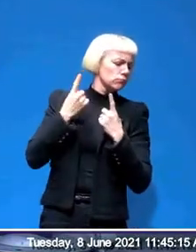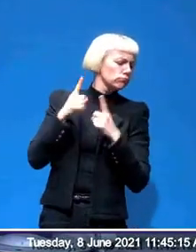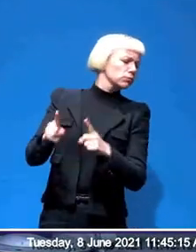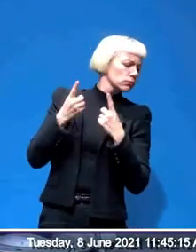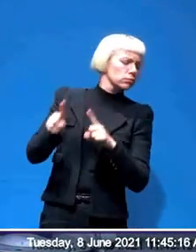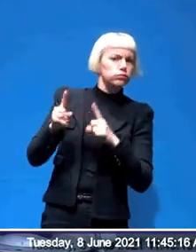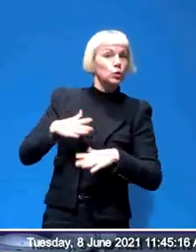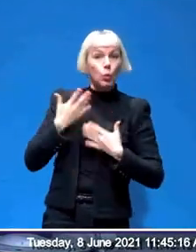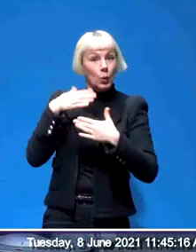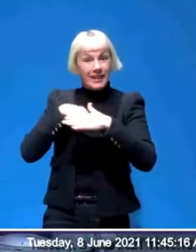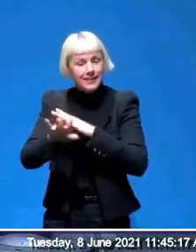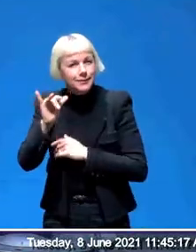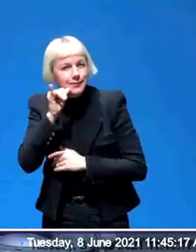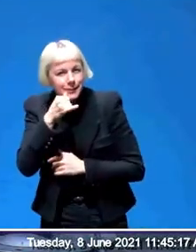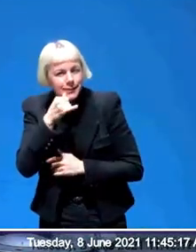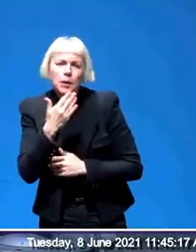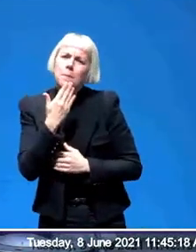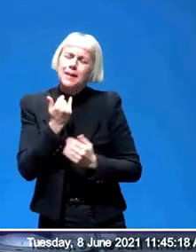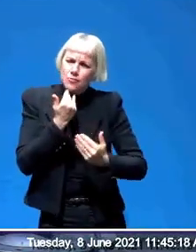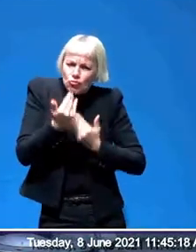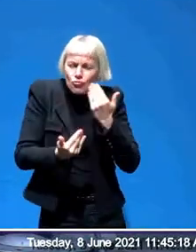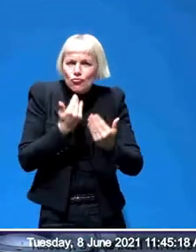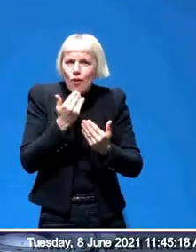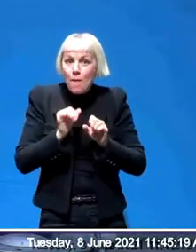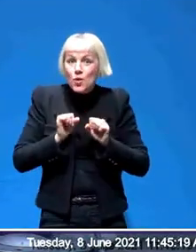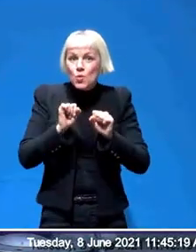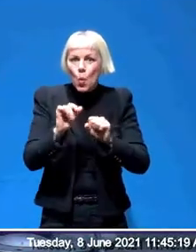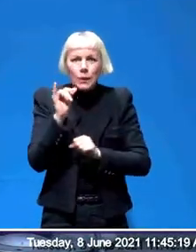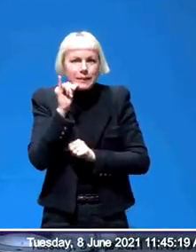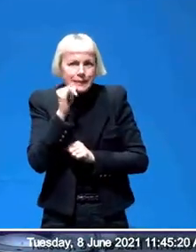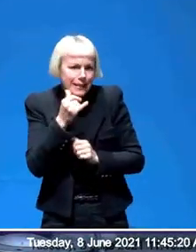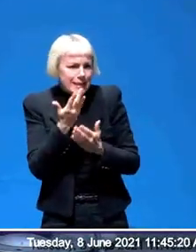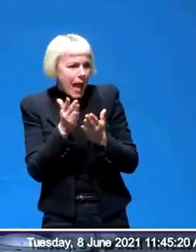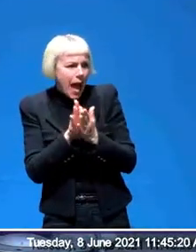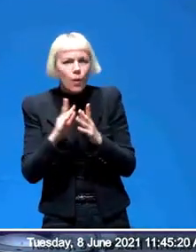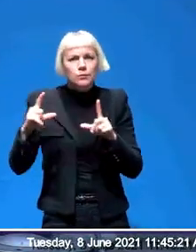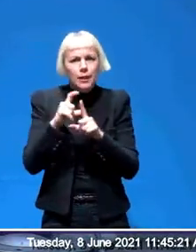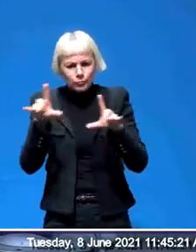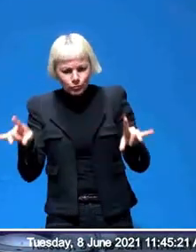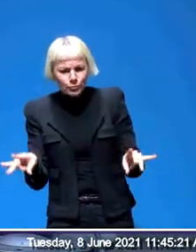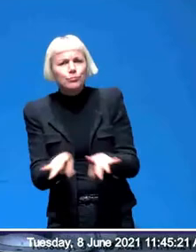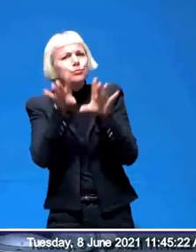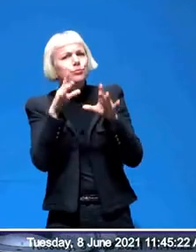So what happened in terms of March this year with the familiarisation visits,